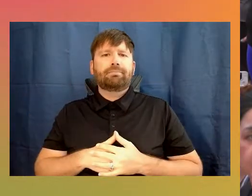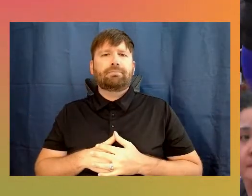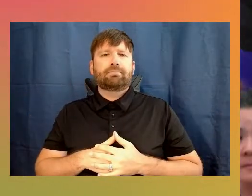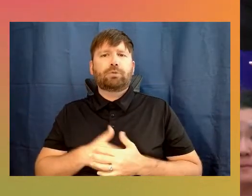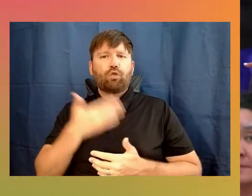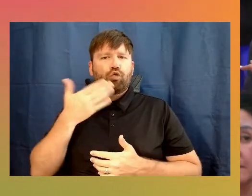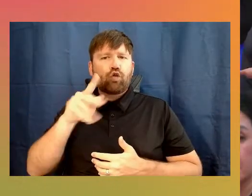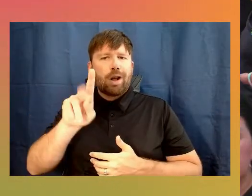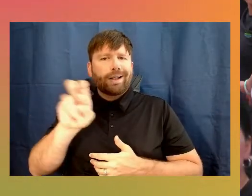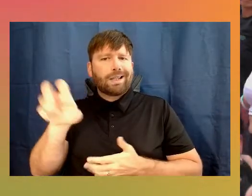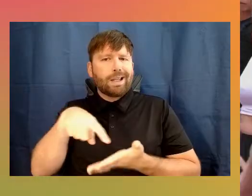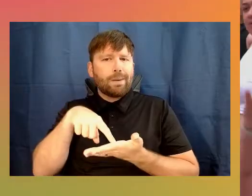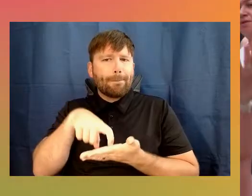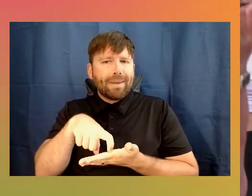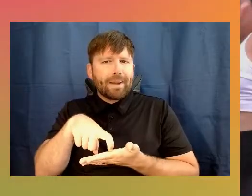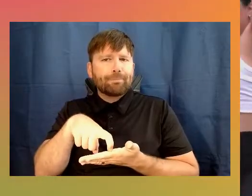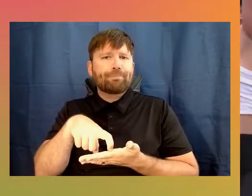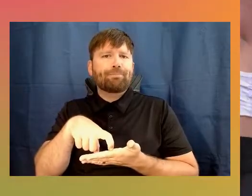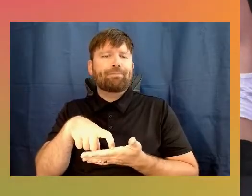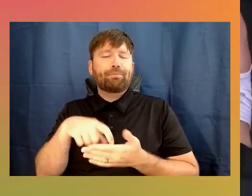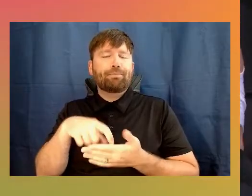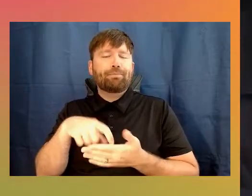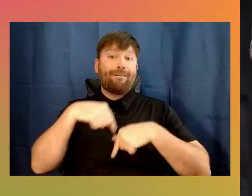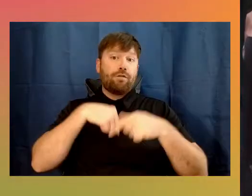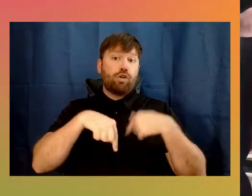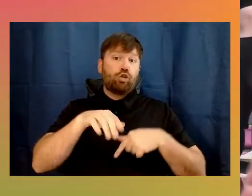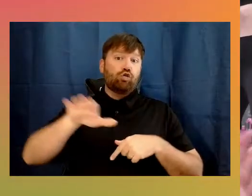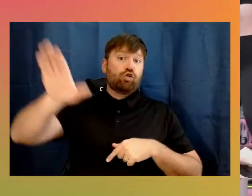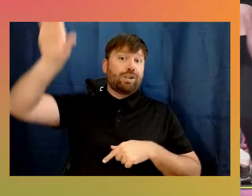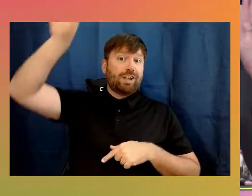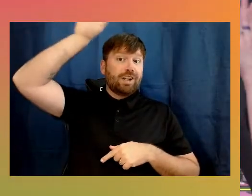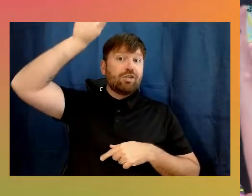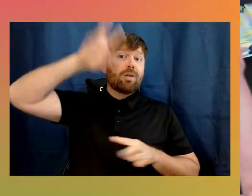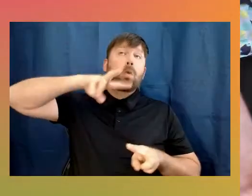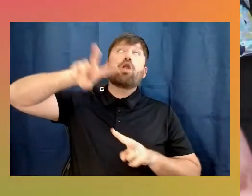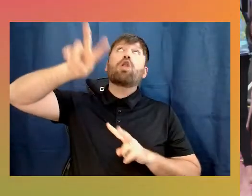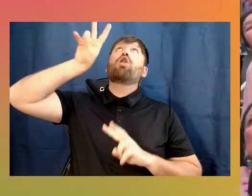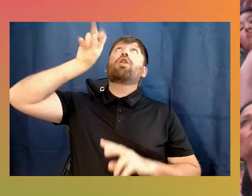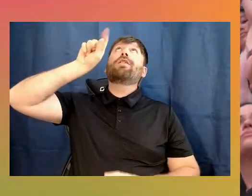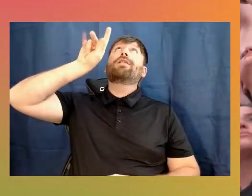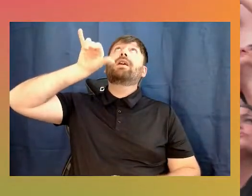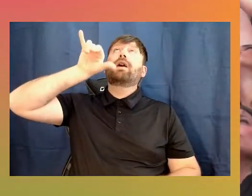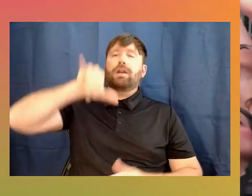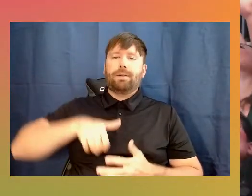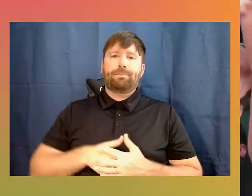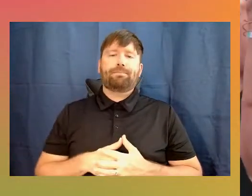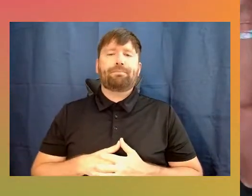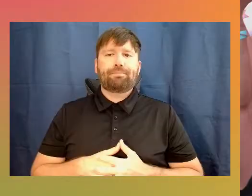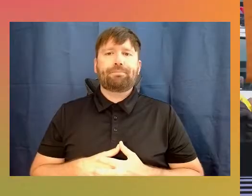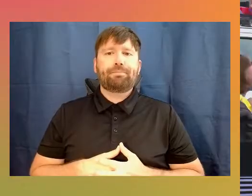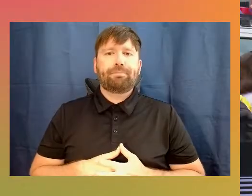THE FRONT KNEE. FLIP THE FRONT PALM. INHALE, REVERSE.